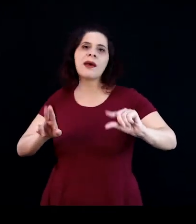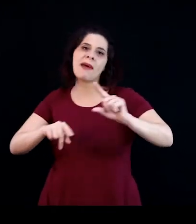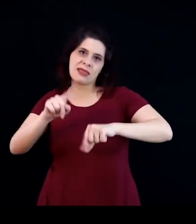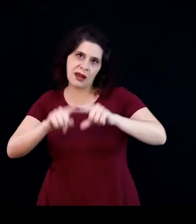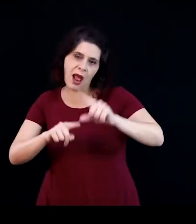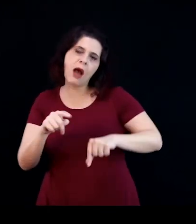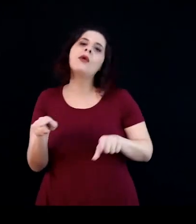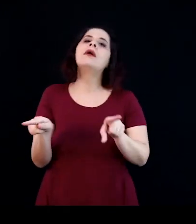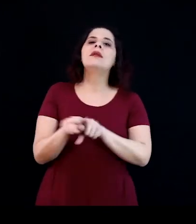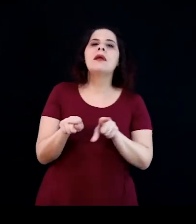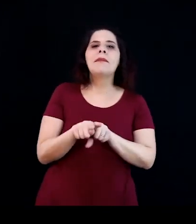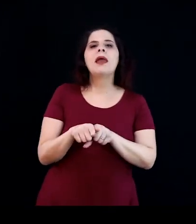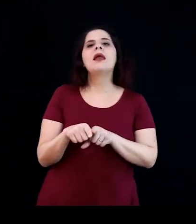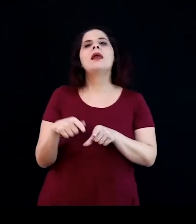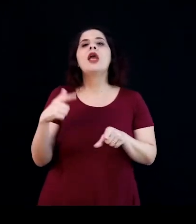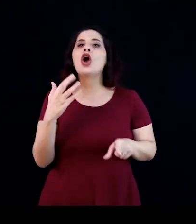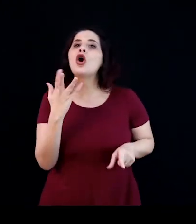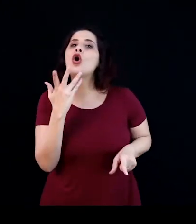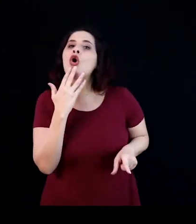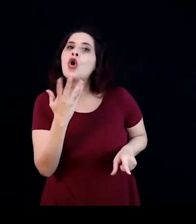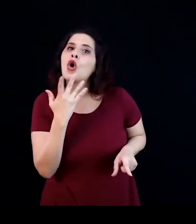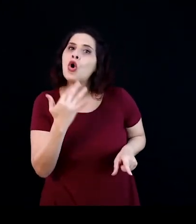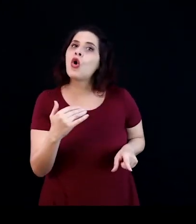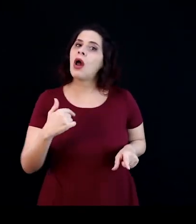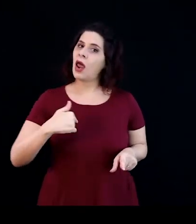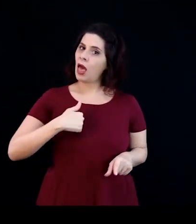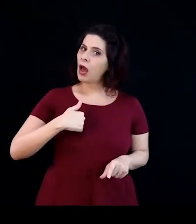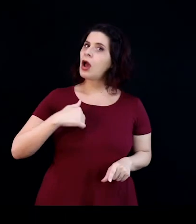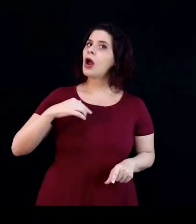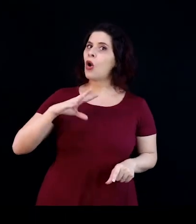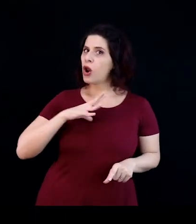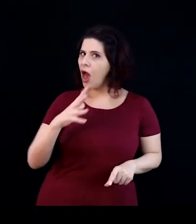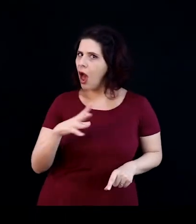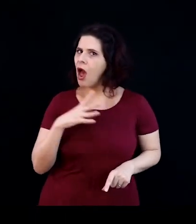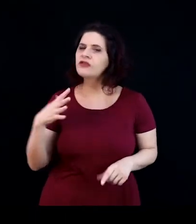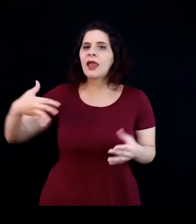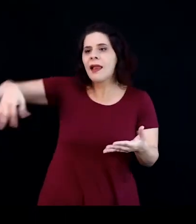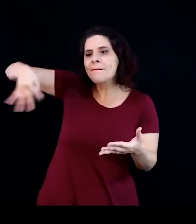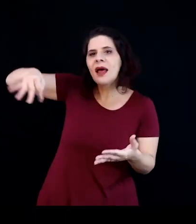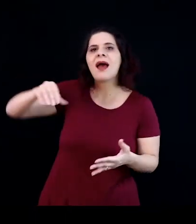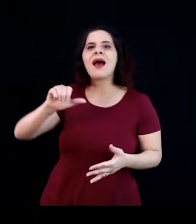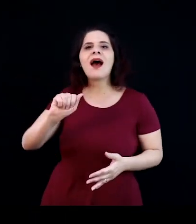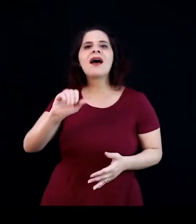there’s the very bold color, there’s plastic here,